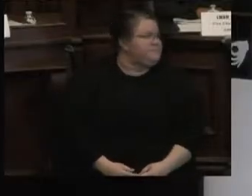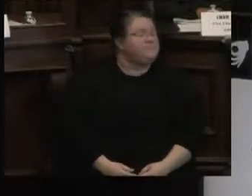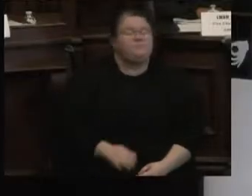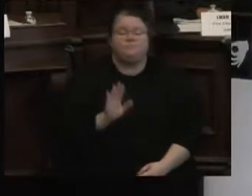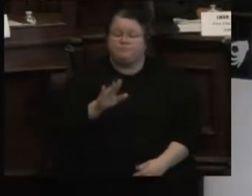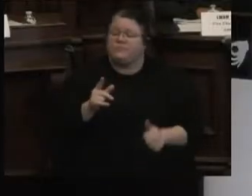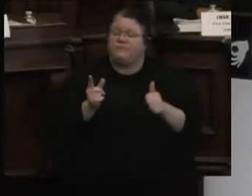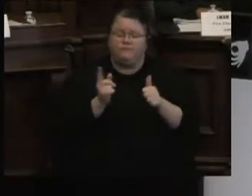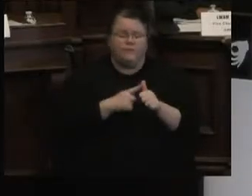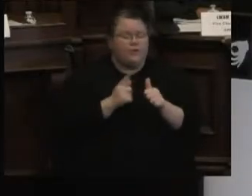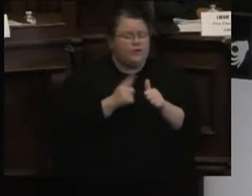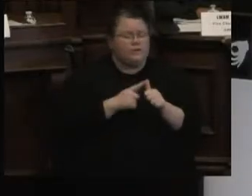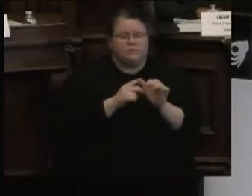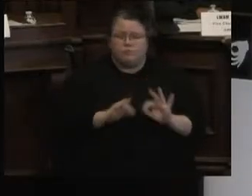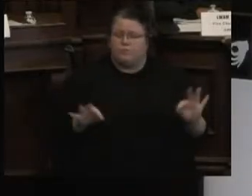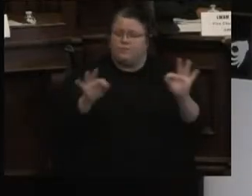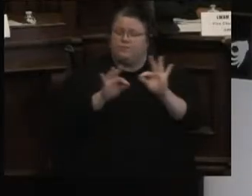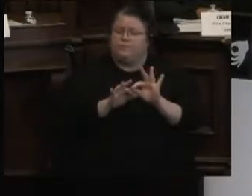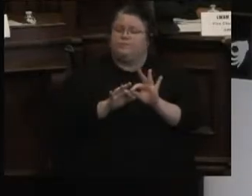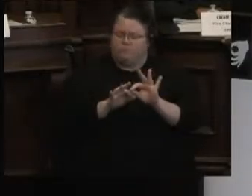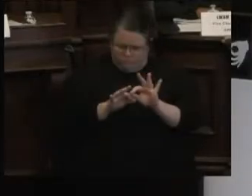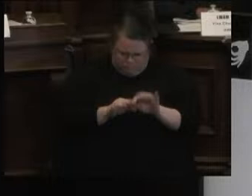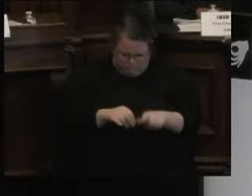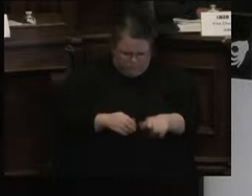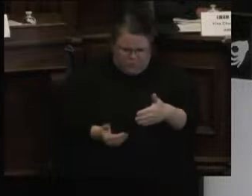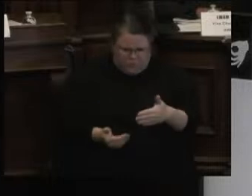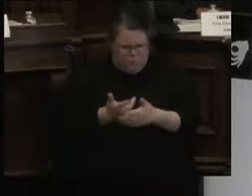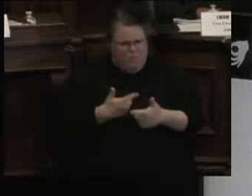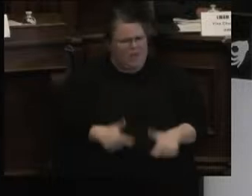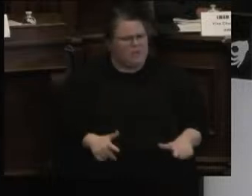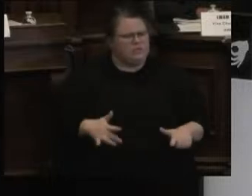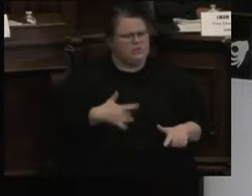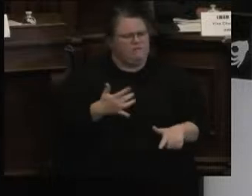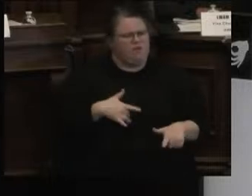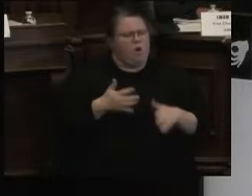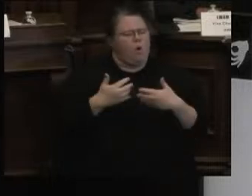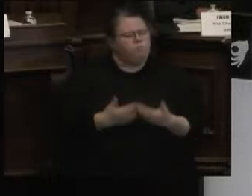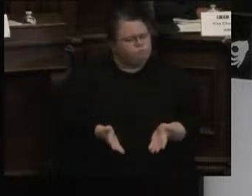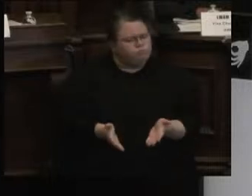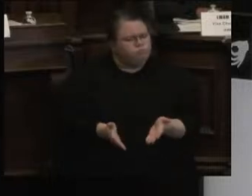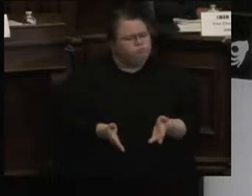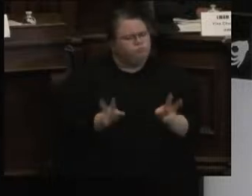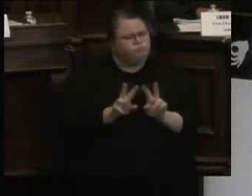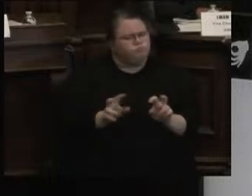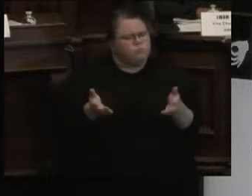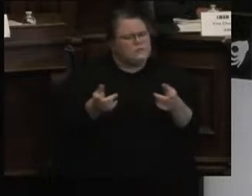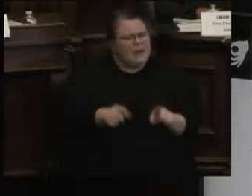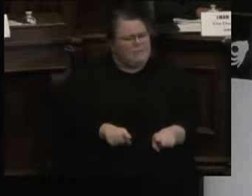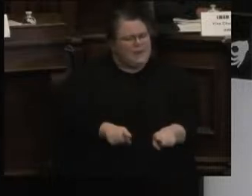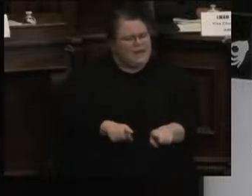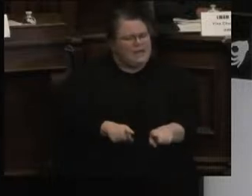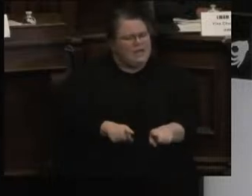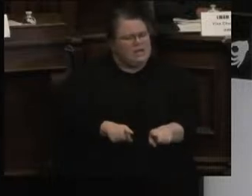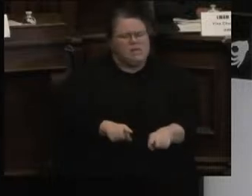culture. The first thing that you need to do when you have a